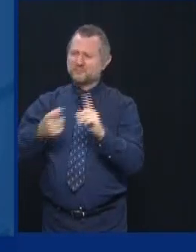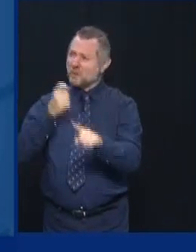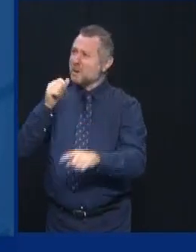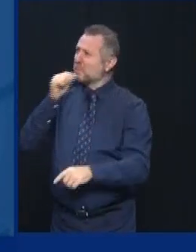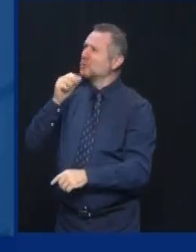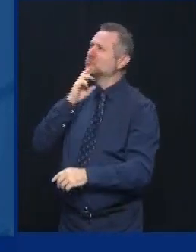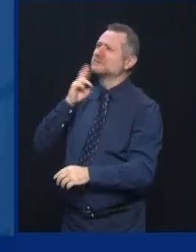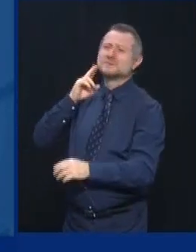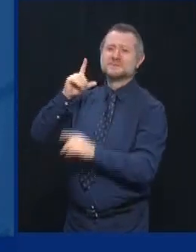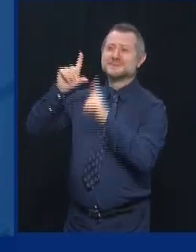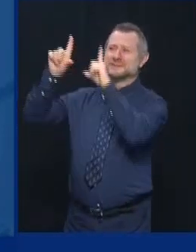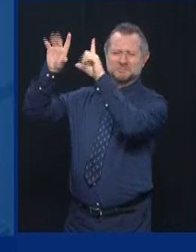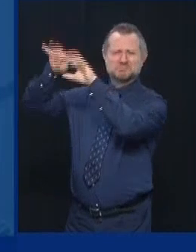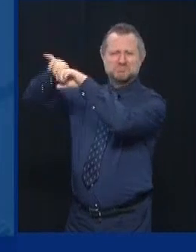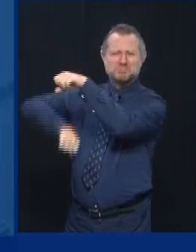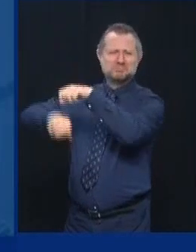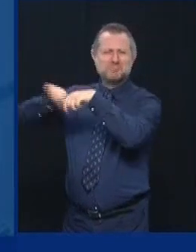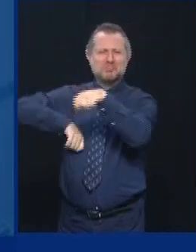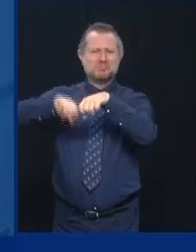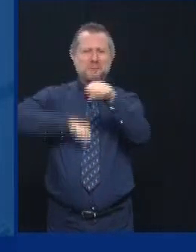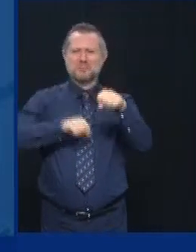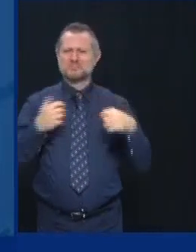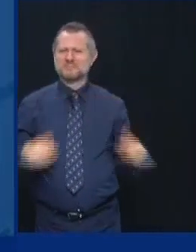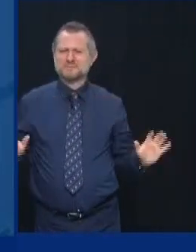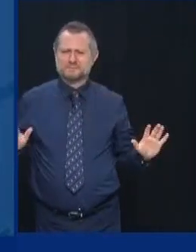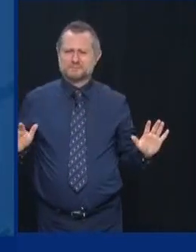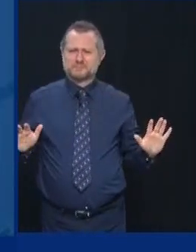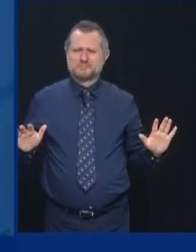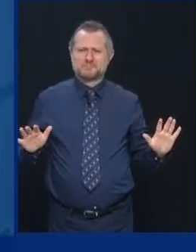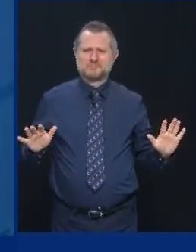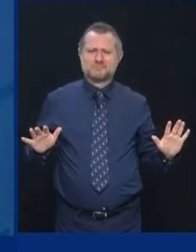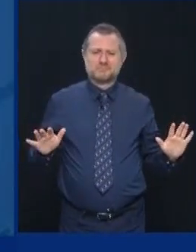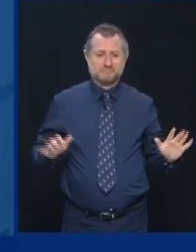I DID 1200 ENFORCEMENT ACTIONS. 228 IMMEDIATE LICENSE -- JUST ON